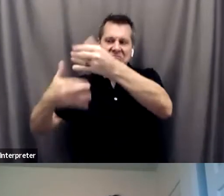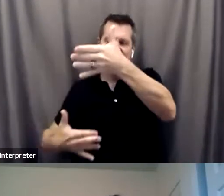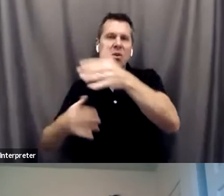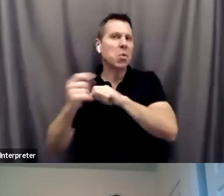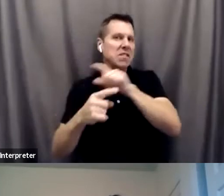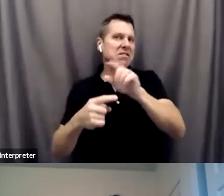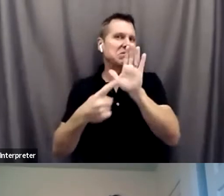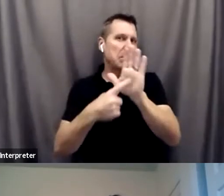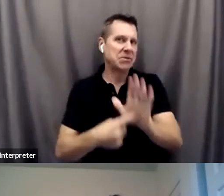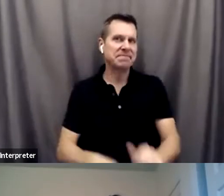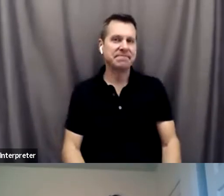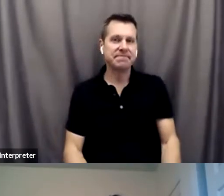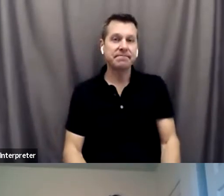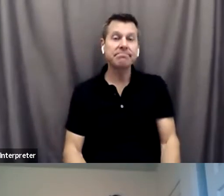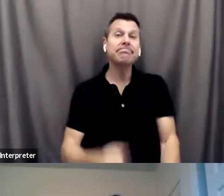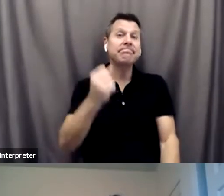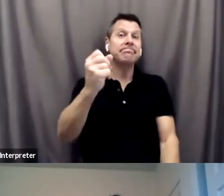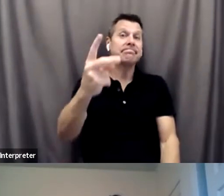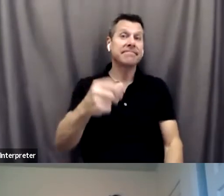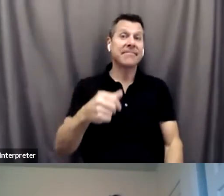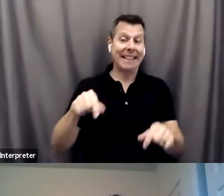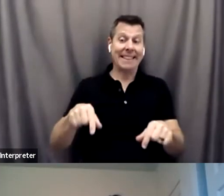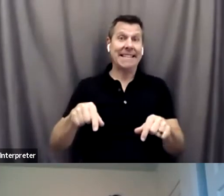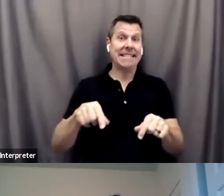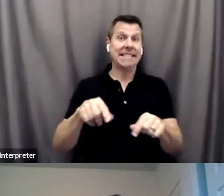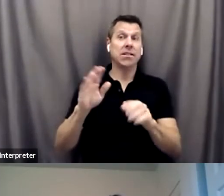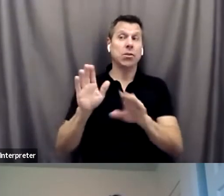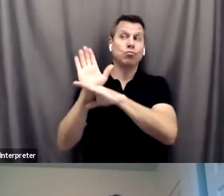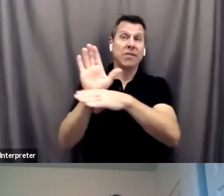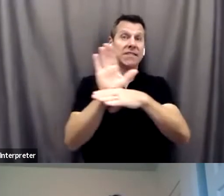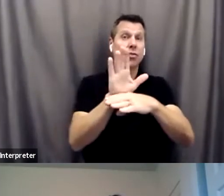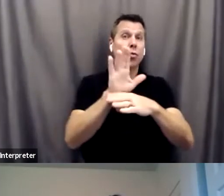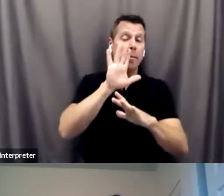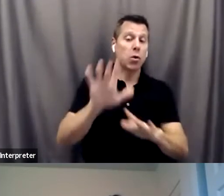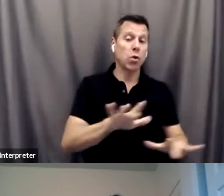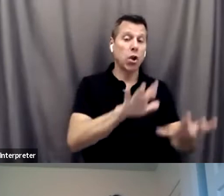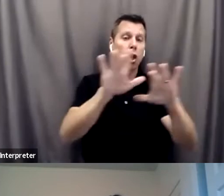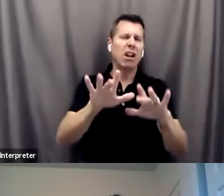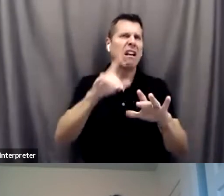Yes, thank you. And just a reminder, these presentations are being recorded, and they should come out from Susi Nitzel in the next